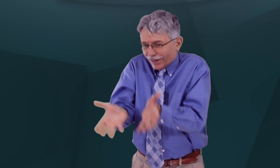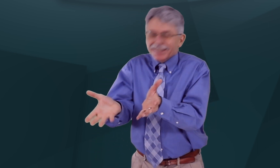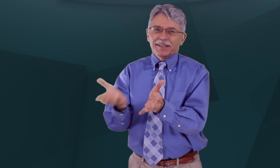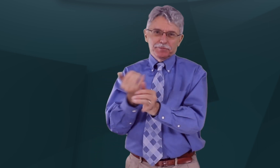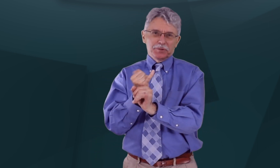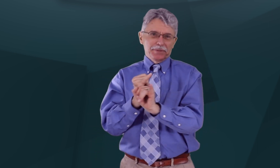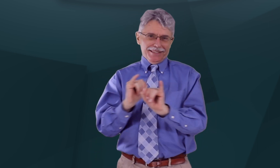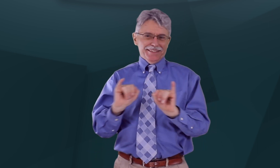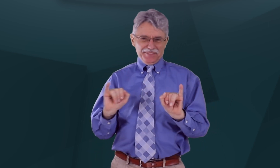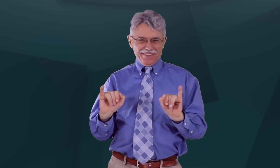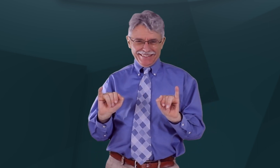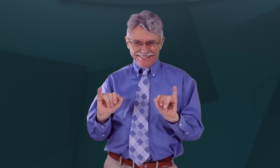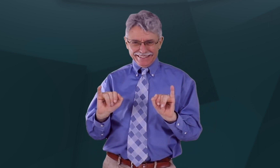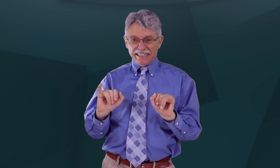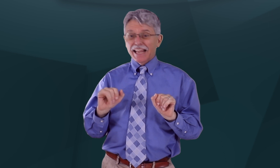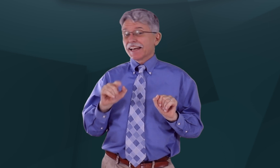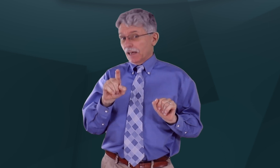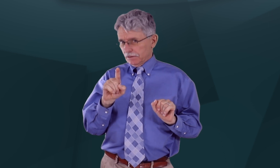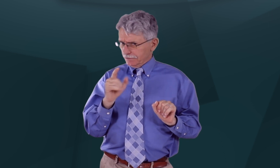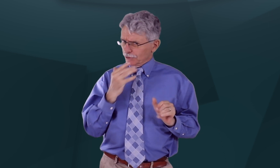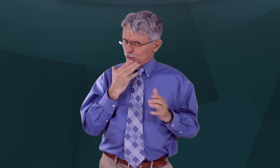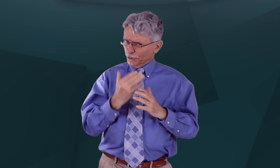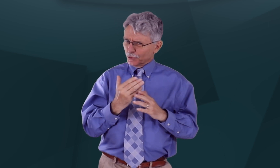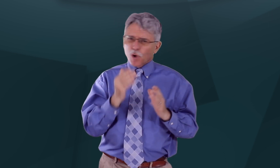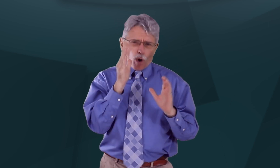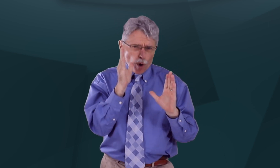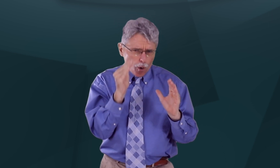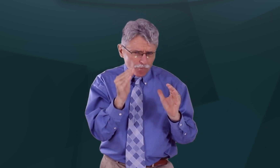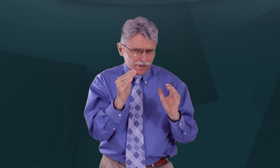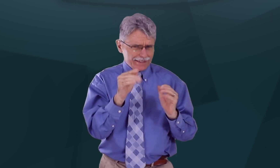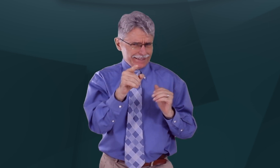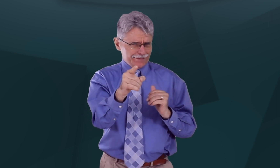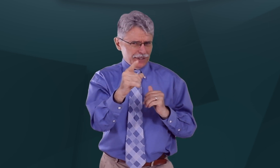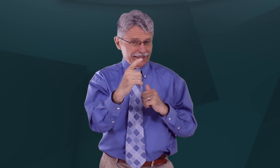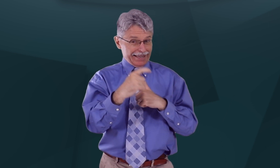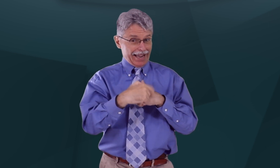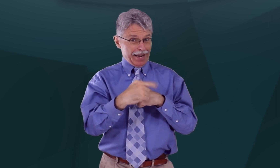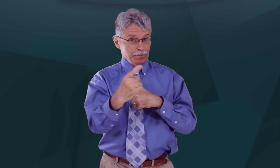We're encouraging him towards independence and hopefully